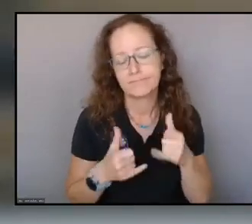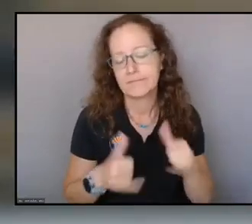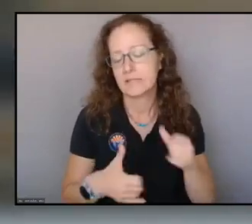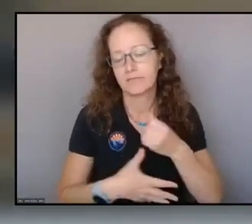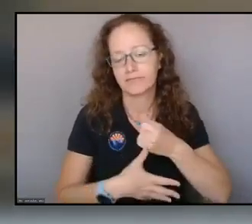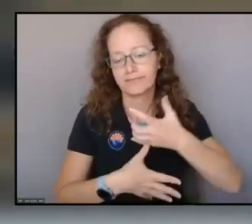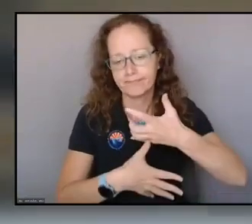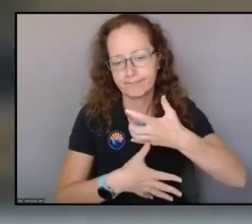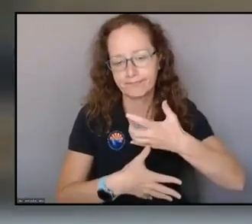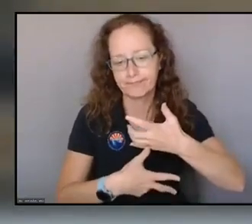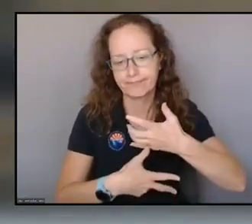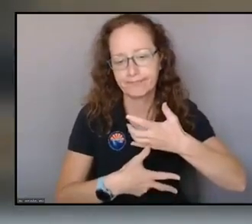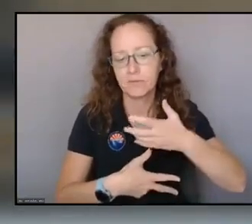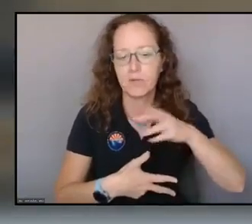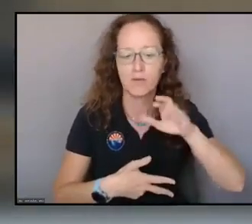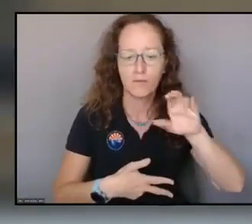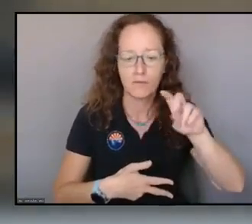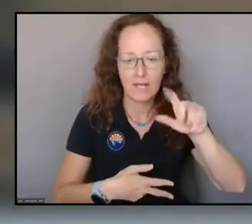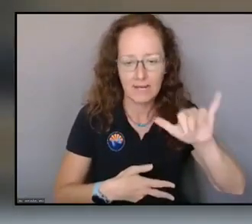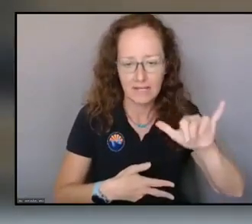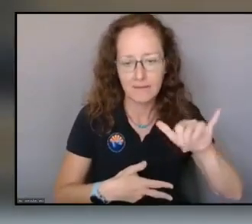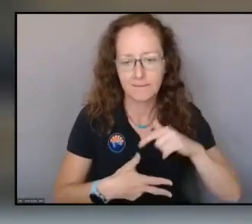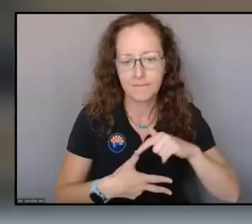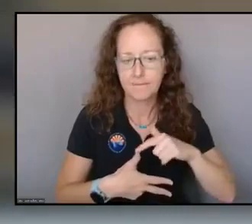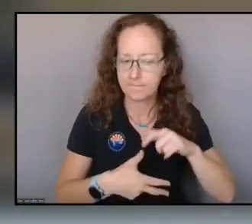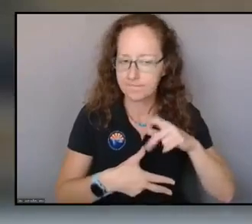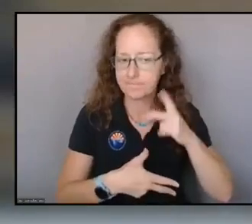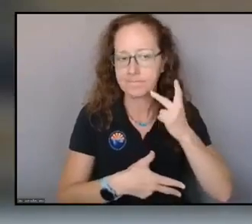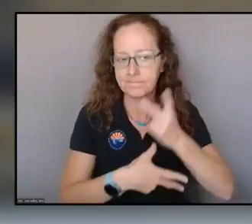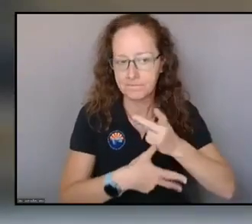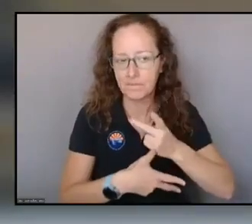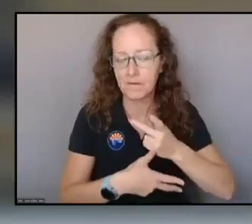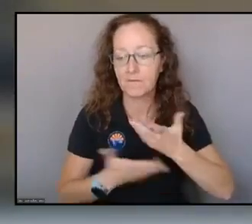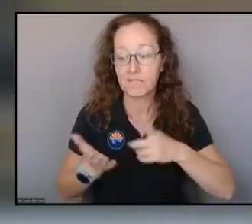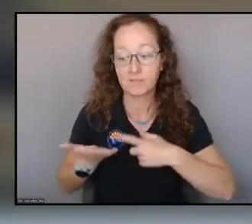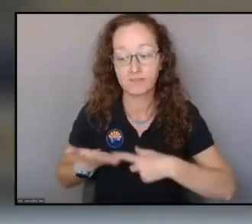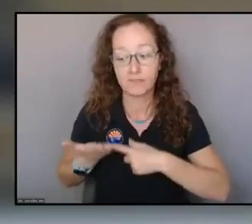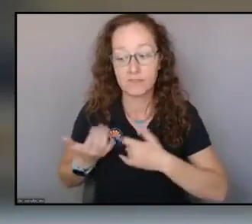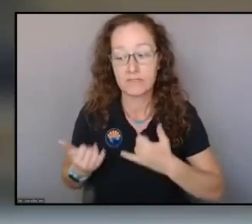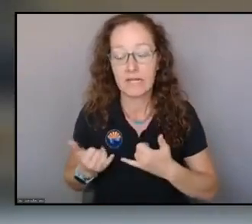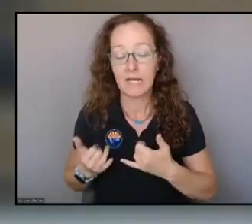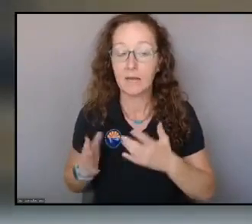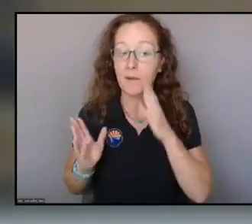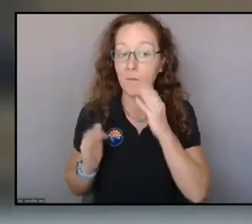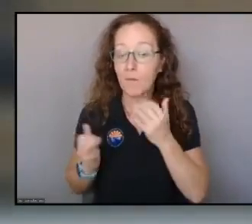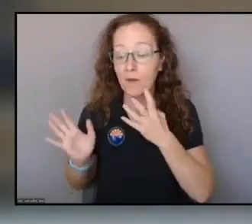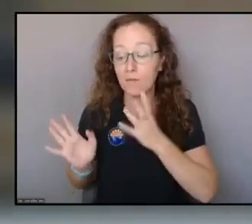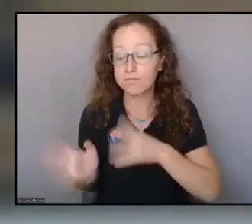WE'LL BE KEEPING THOSE THERE. WE HAD A DISCUSSION ABOUT IT TODAY.